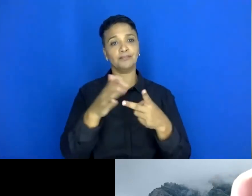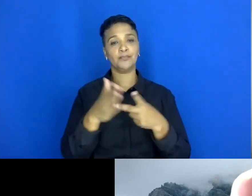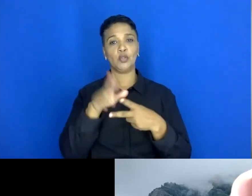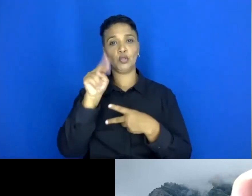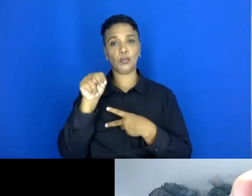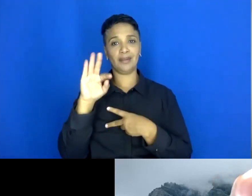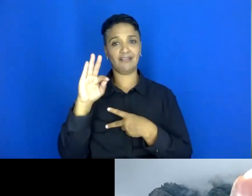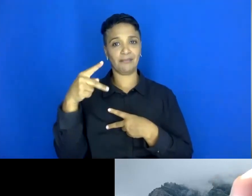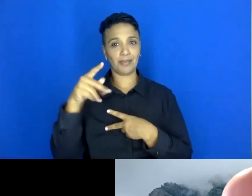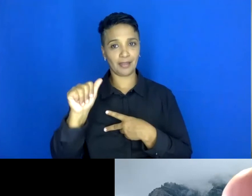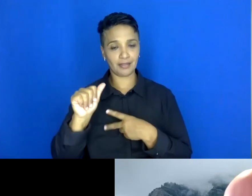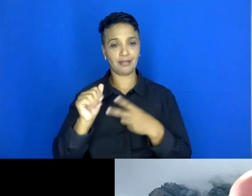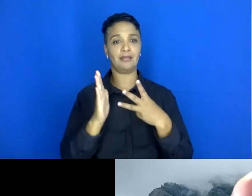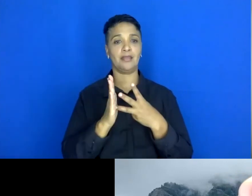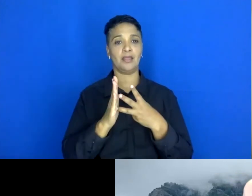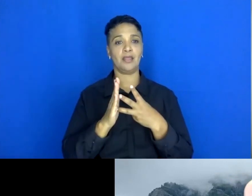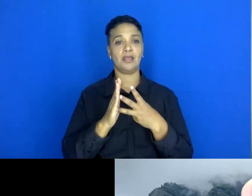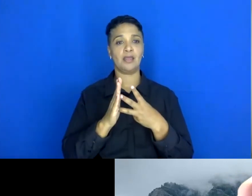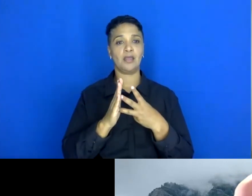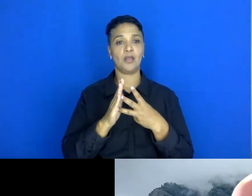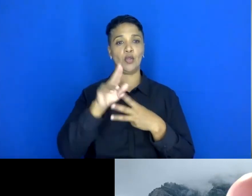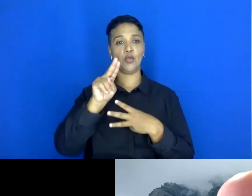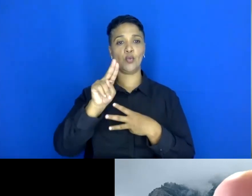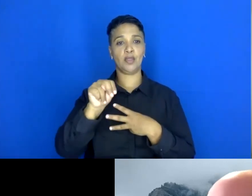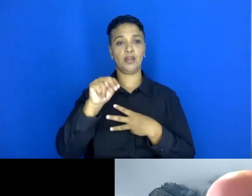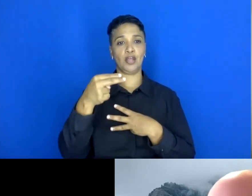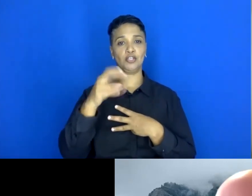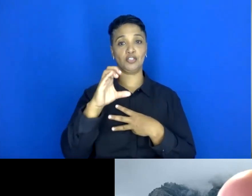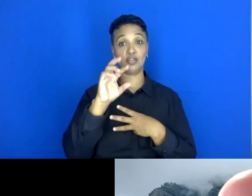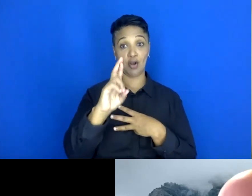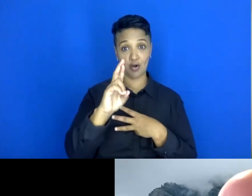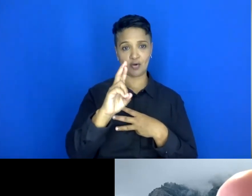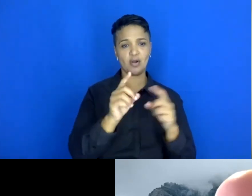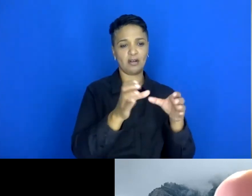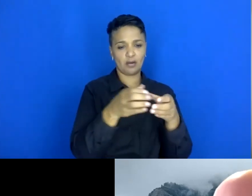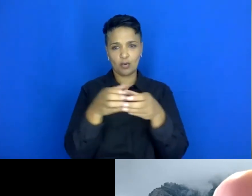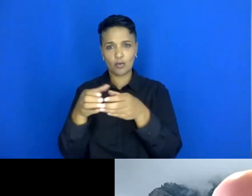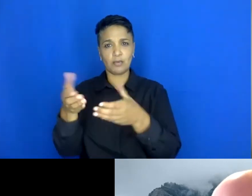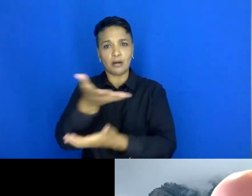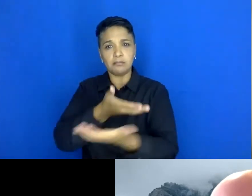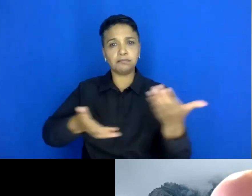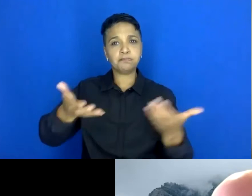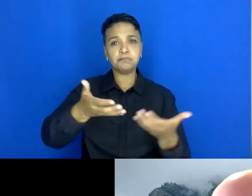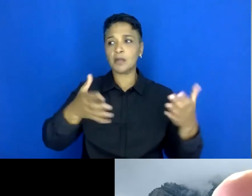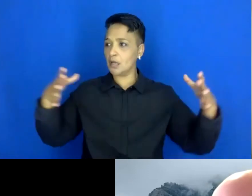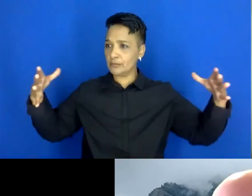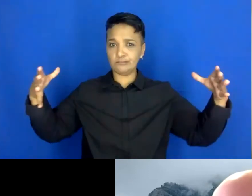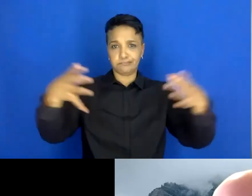and woho organized a virtual global consultation with young people with disabilities and this was